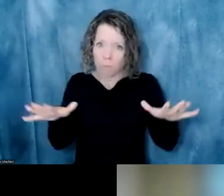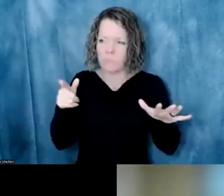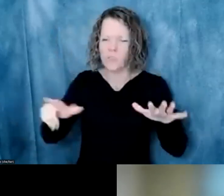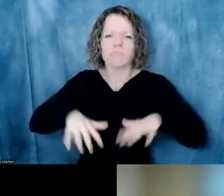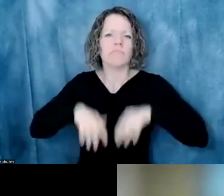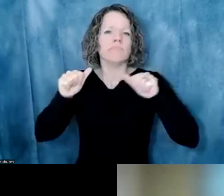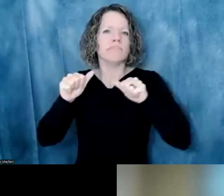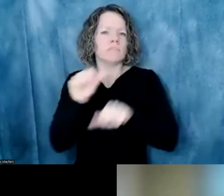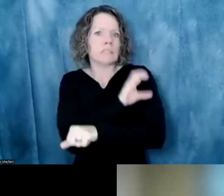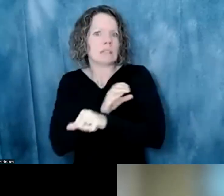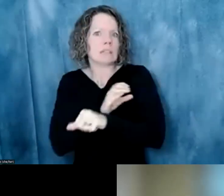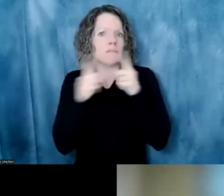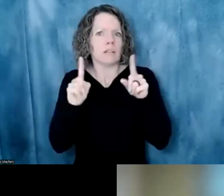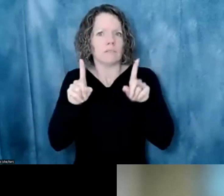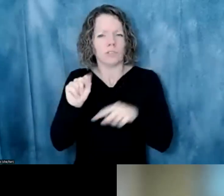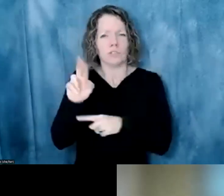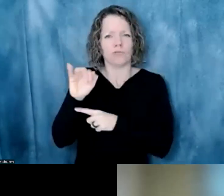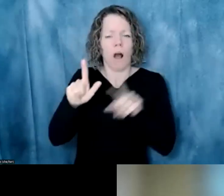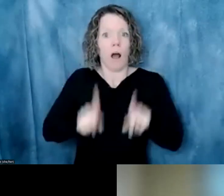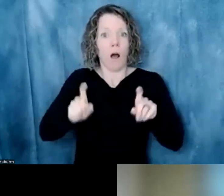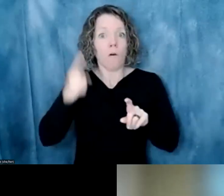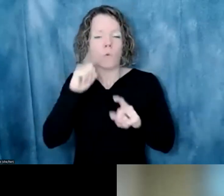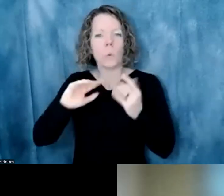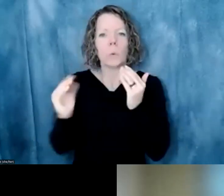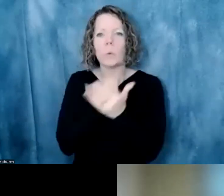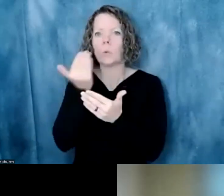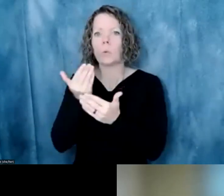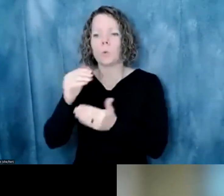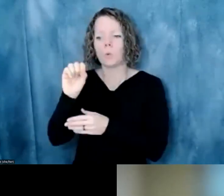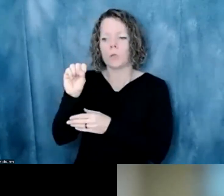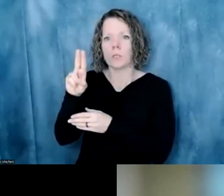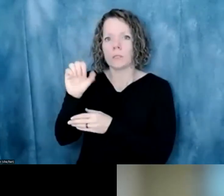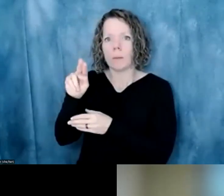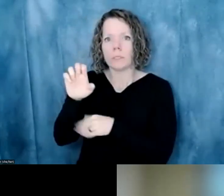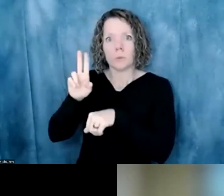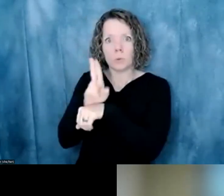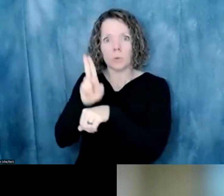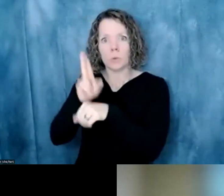of a novel, school based substance use diversion curriculum called iDecide -